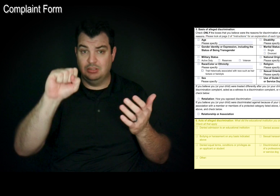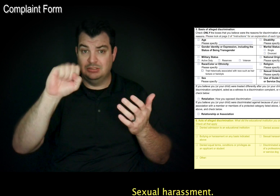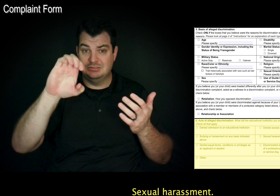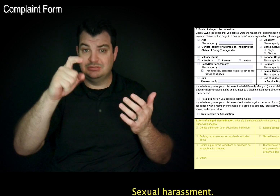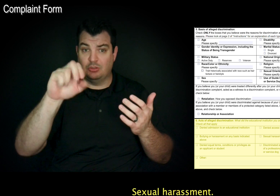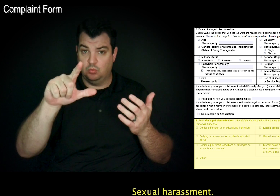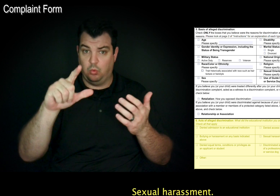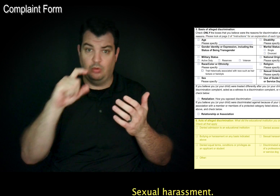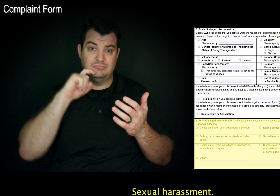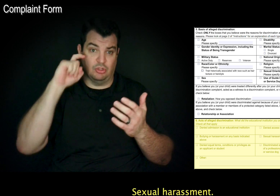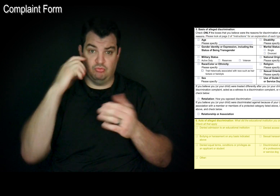Sexual harassment.